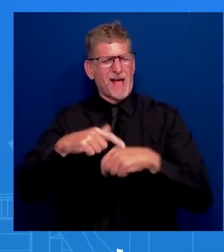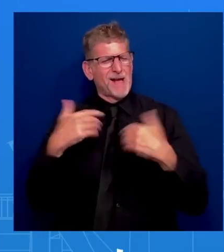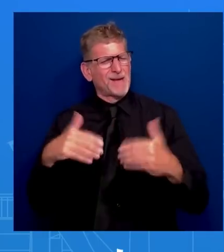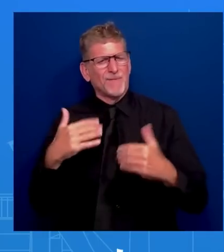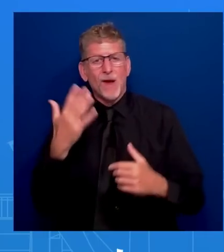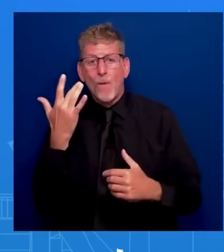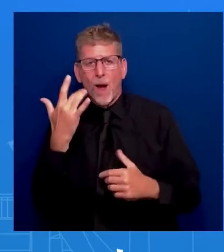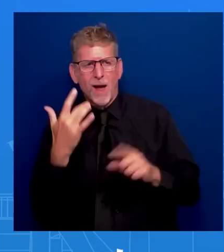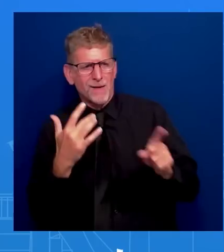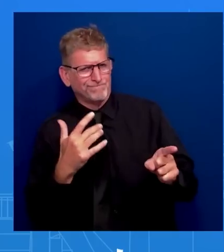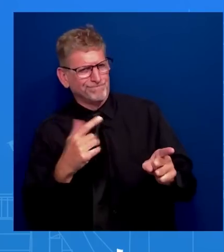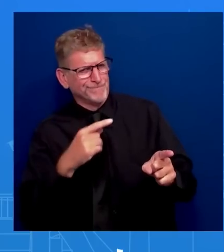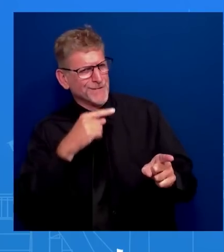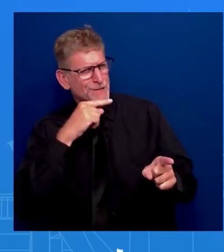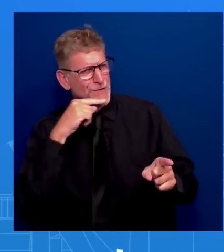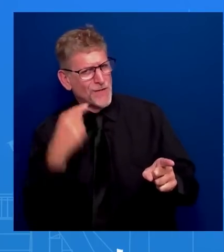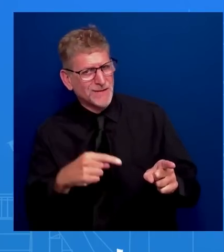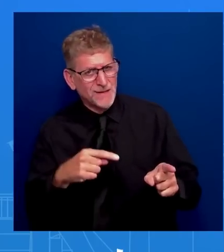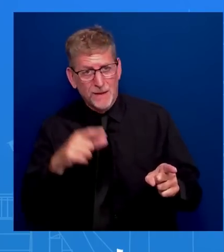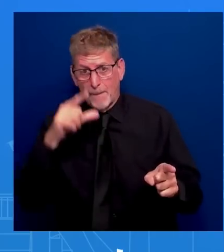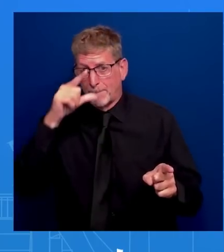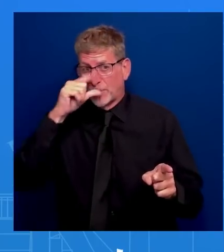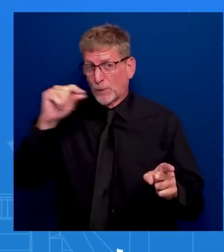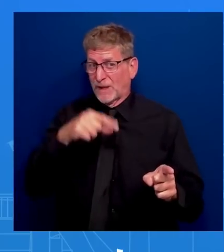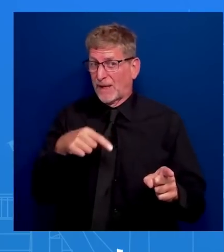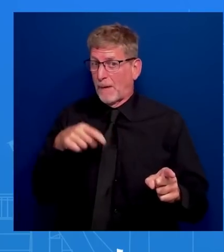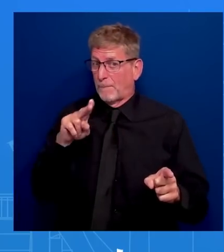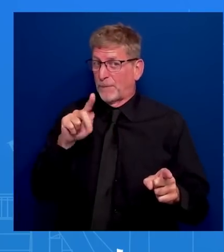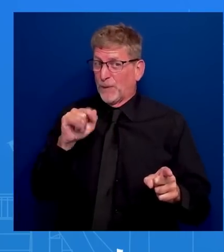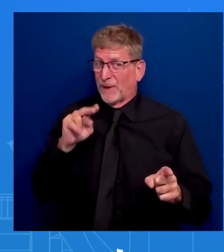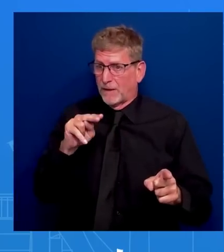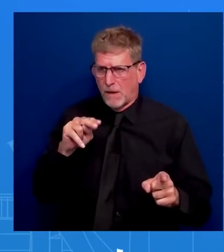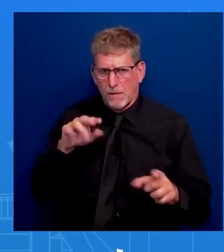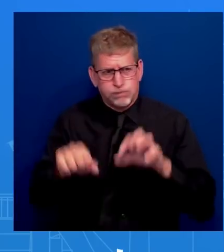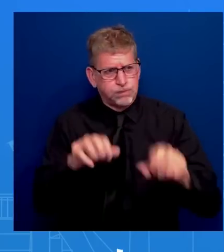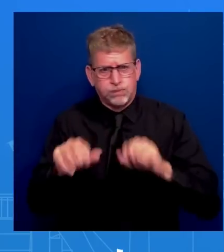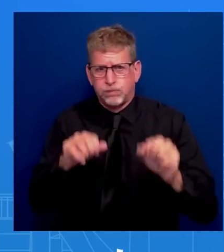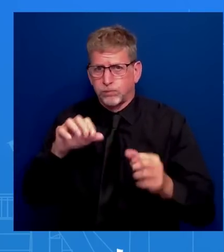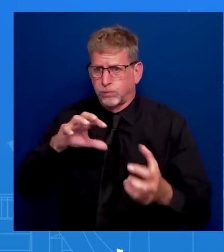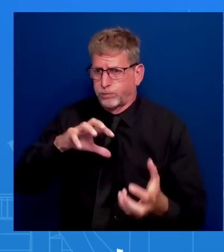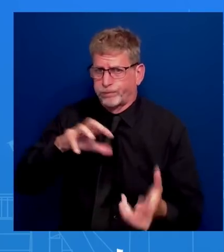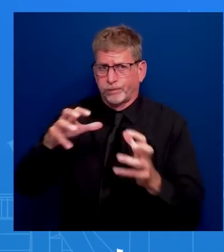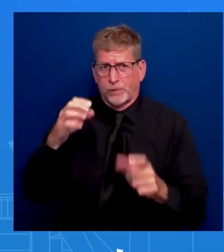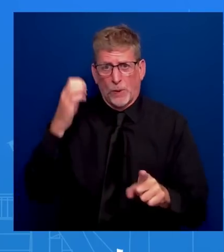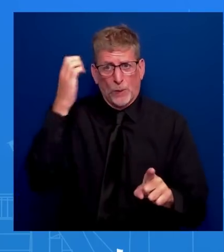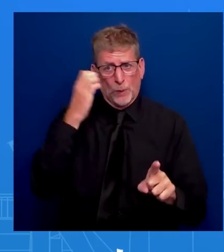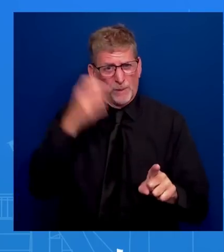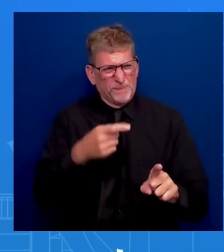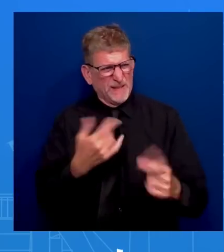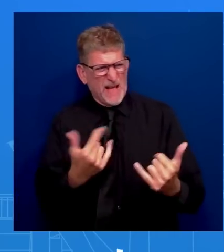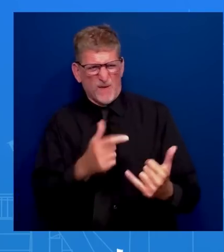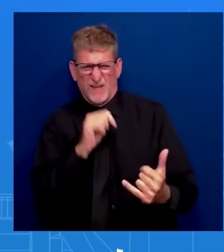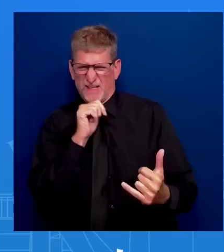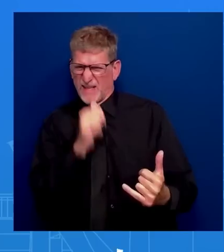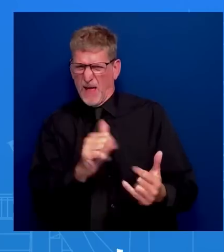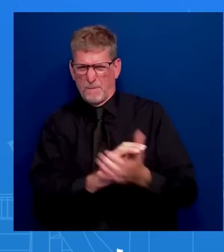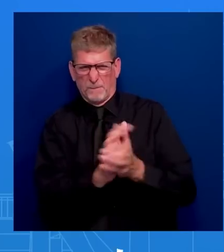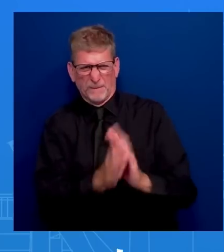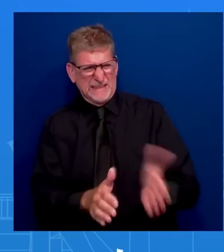and fundamentally disrupted the rules-based international order. As the President said, this is a watershed moment